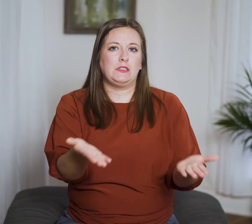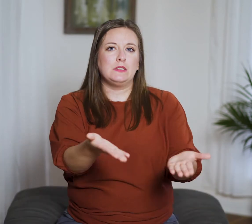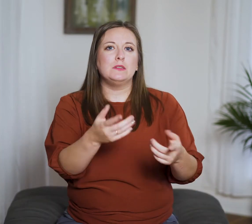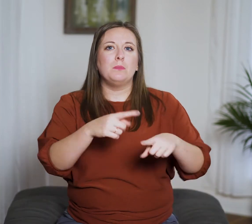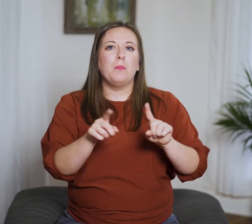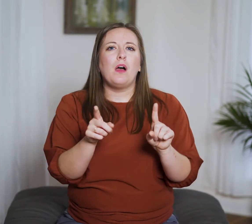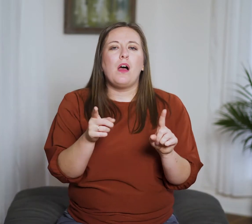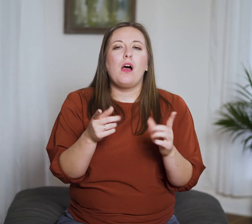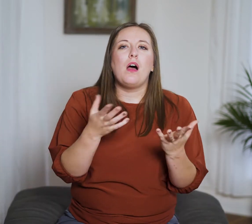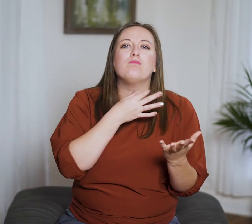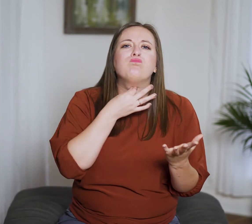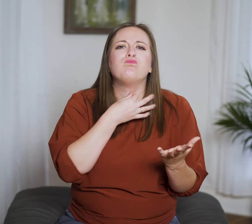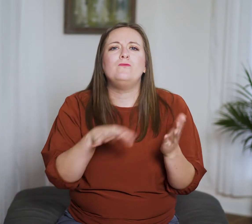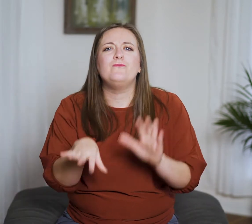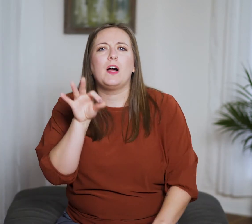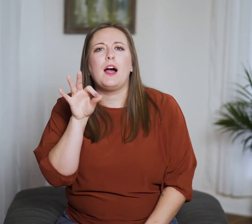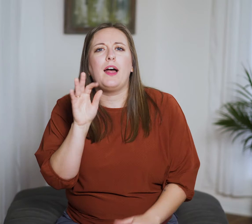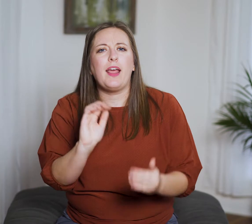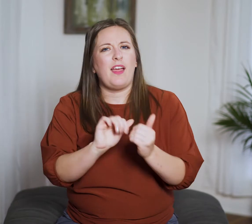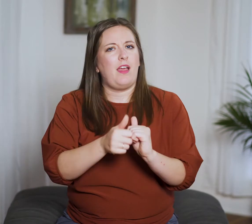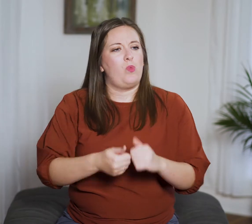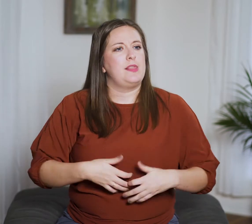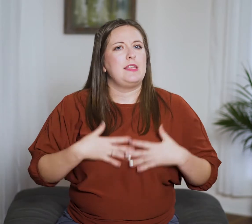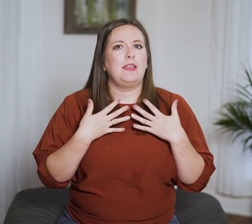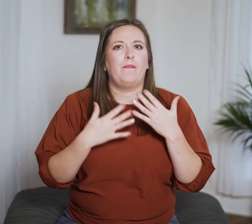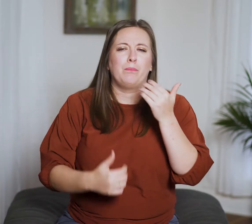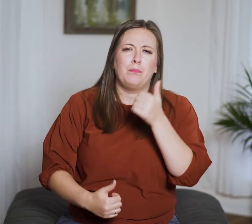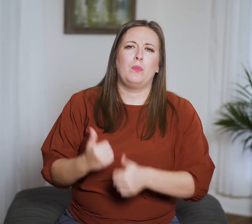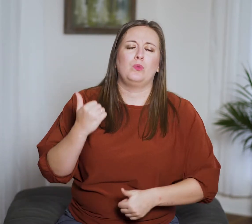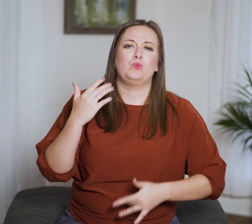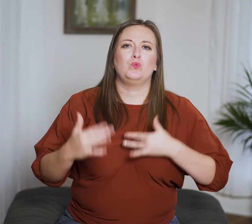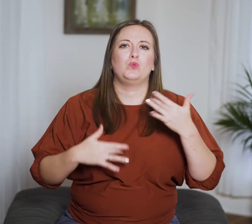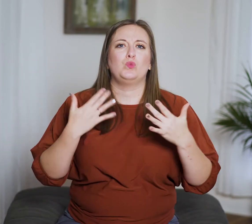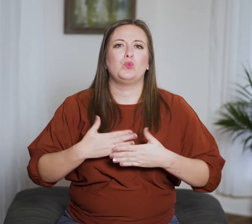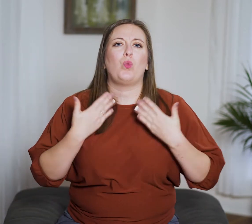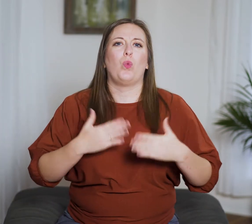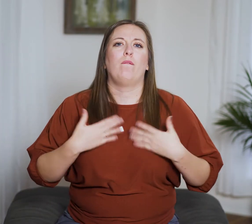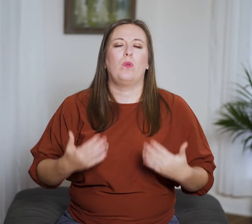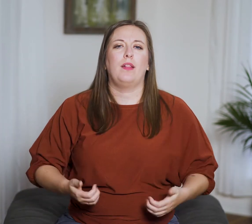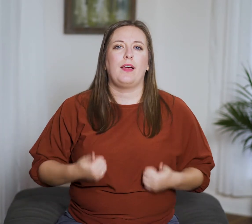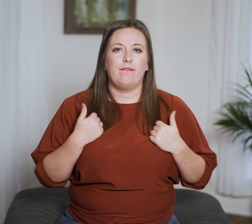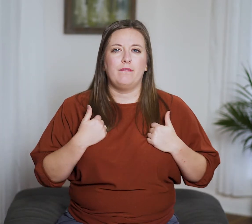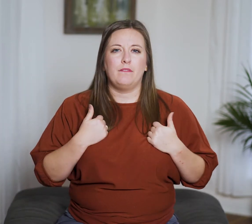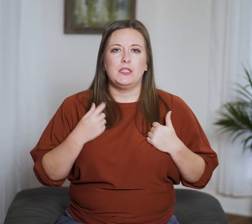and he wants to find out how to live the most joyful life,